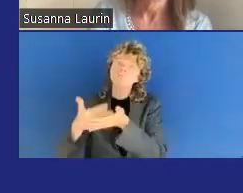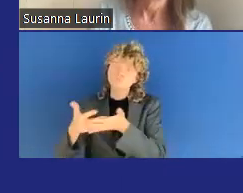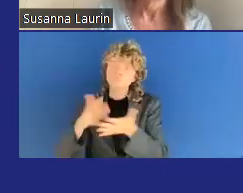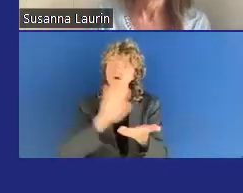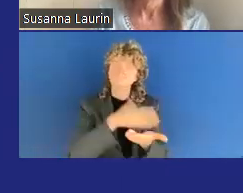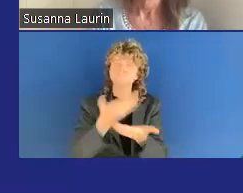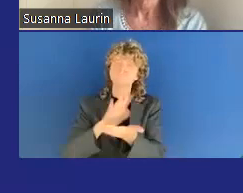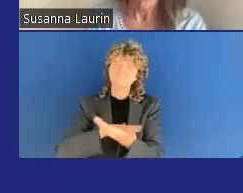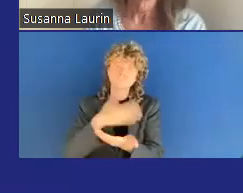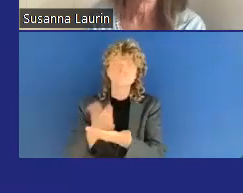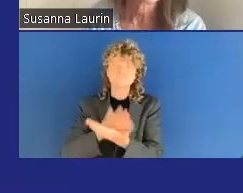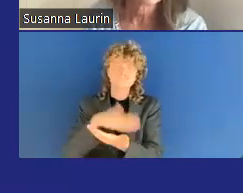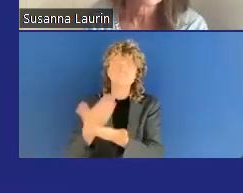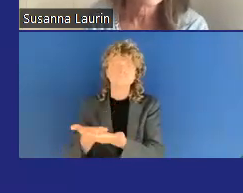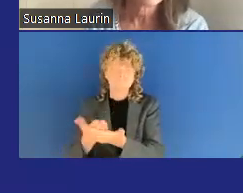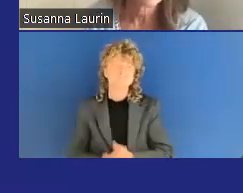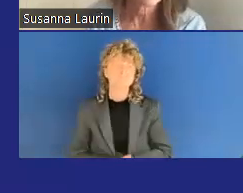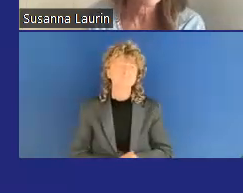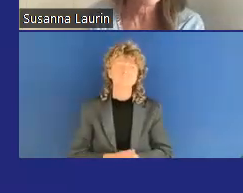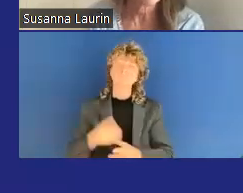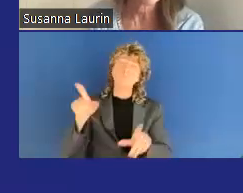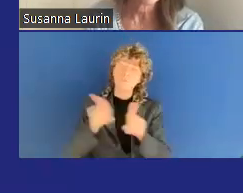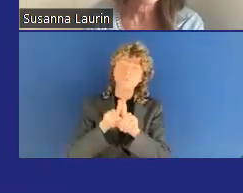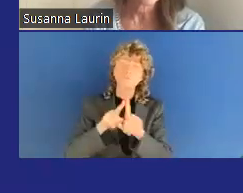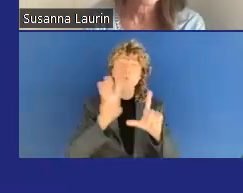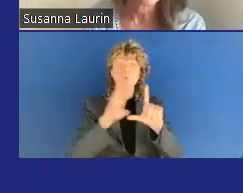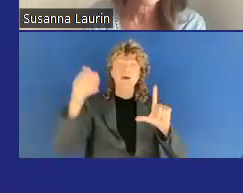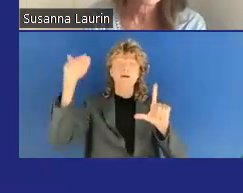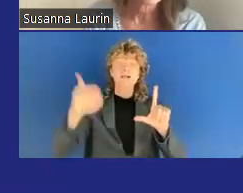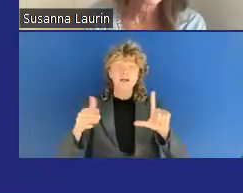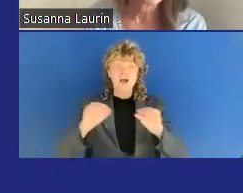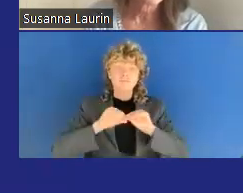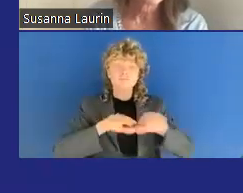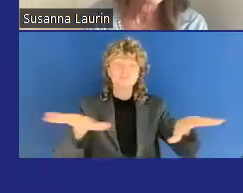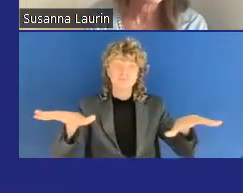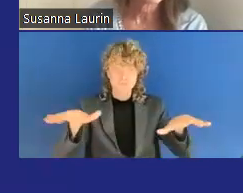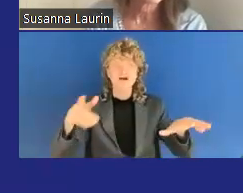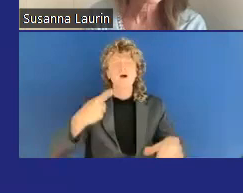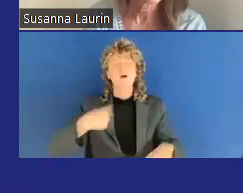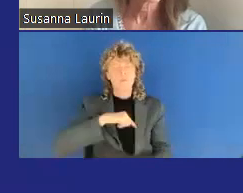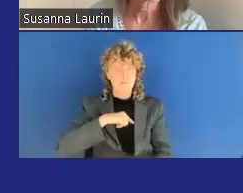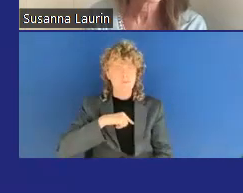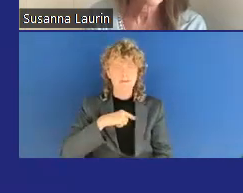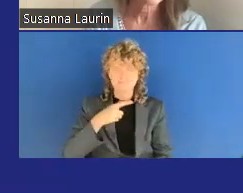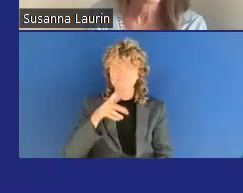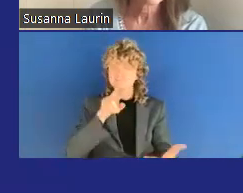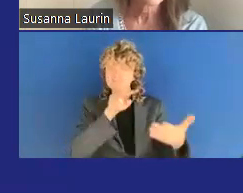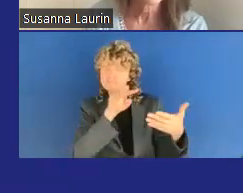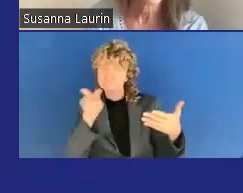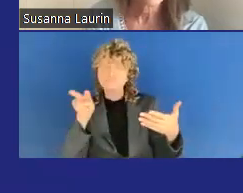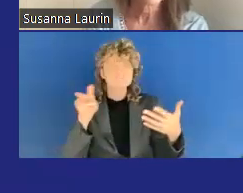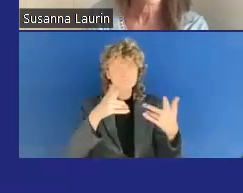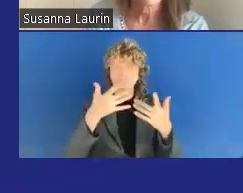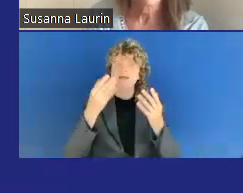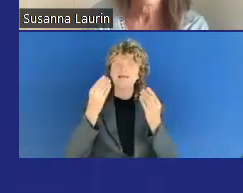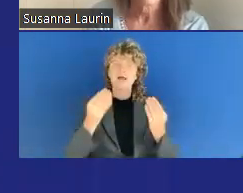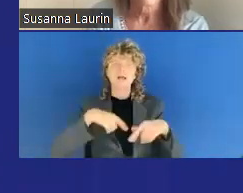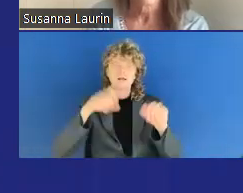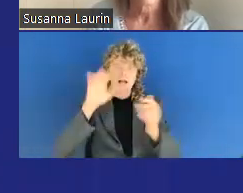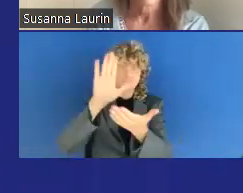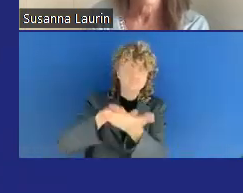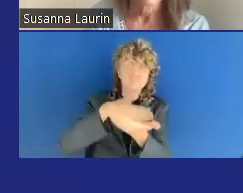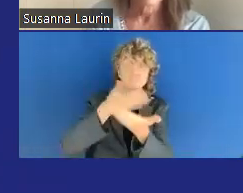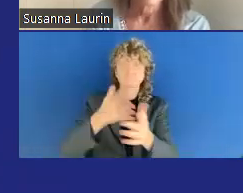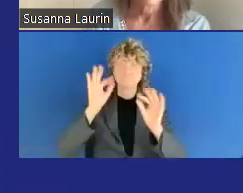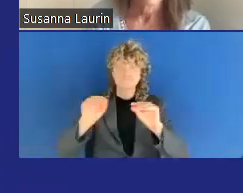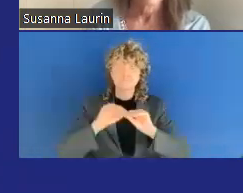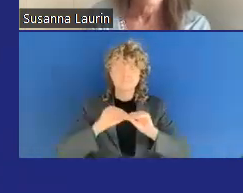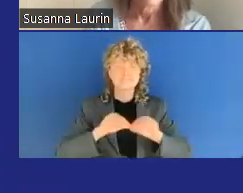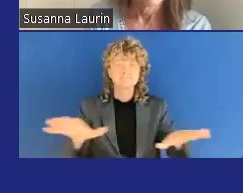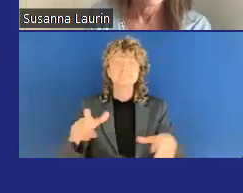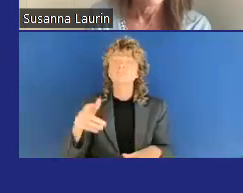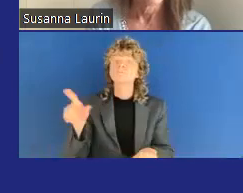We have moved, in the last two years, quite a far way in that area. The German chapter has worked with us on two of our exams, translating